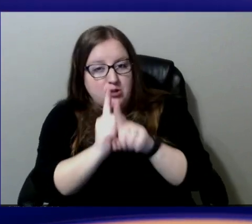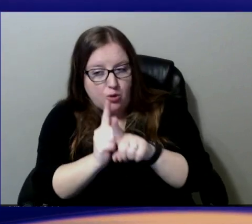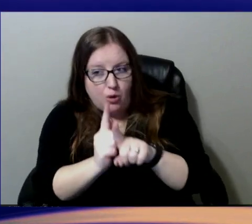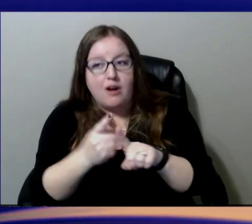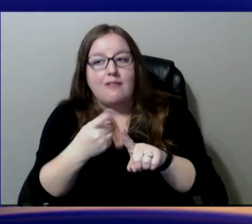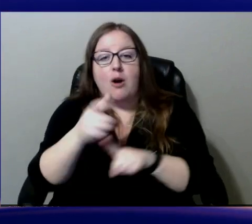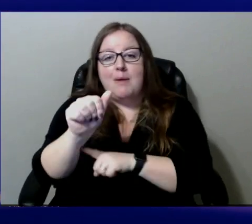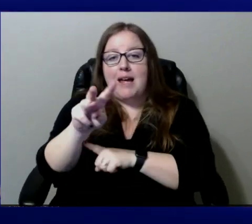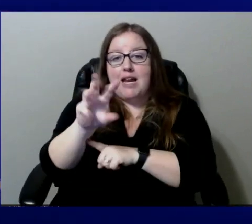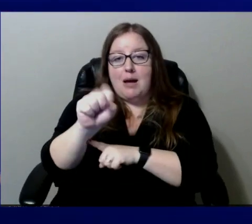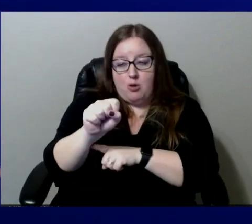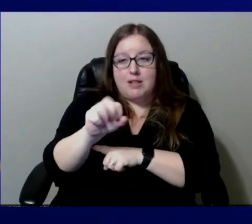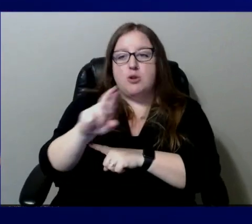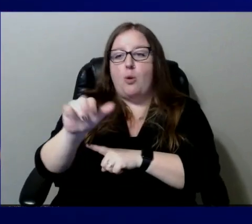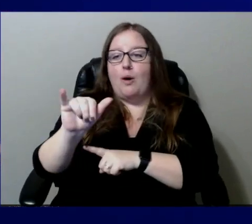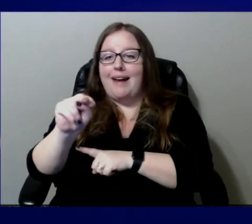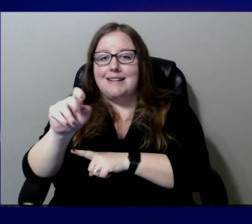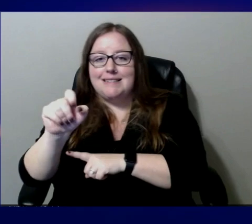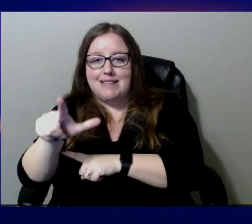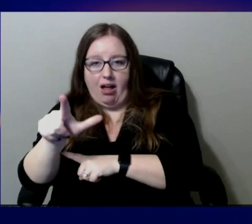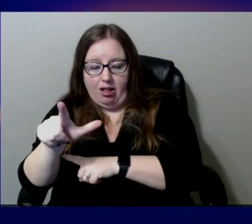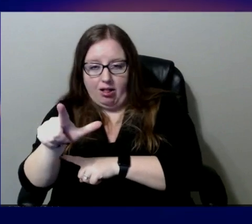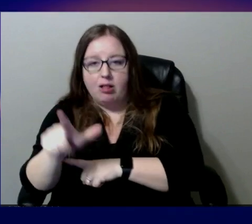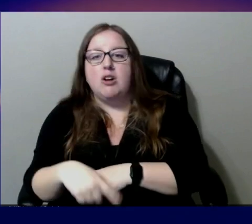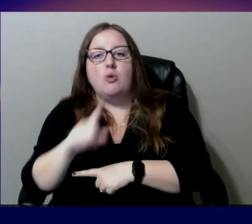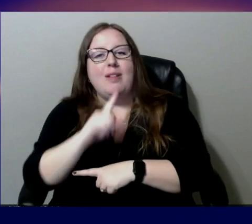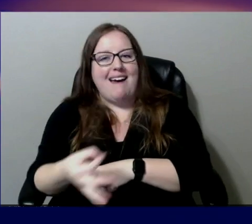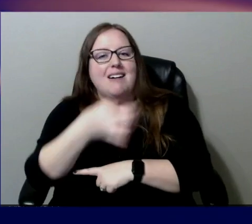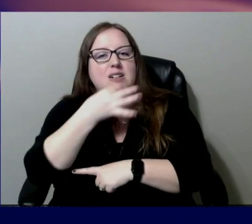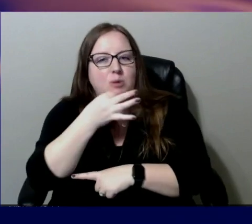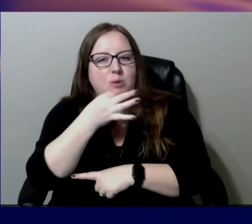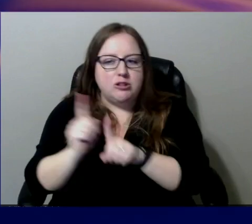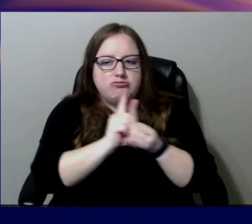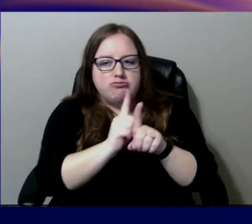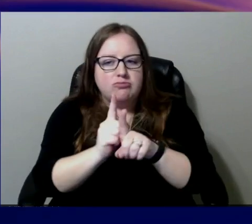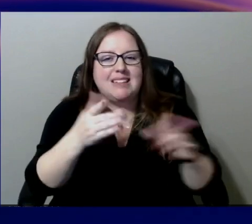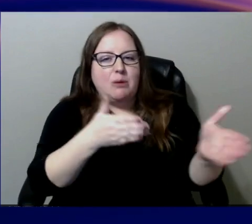or Intel tenured experts as they prepare for a career. [Steve] That's cool.